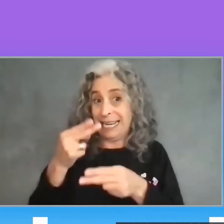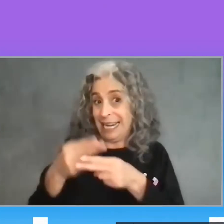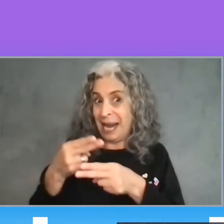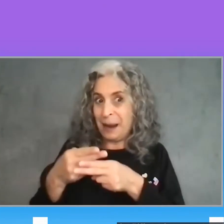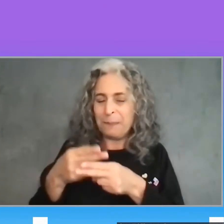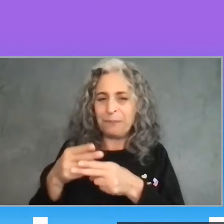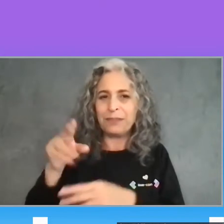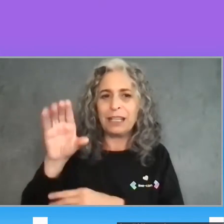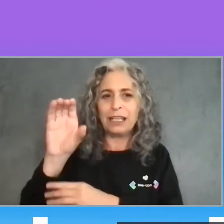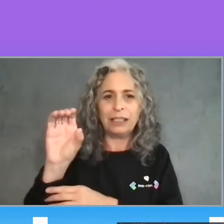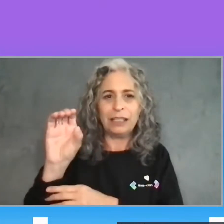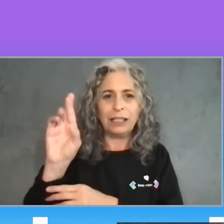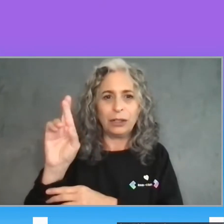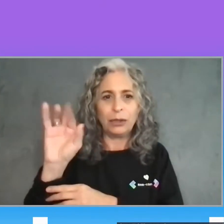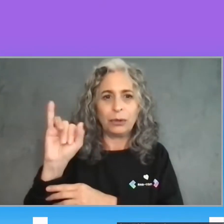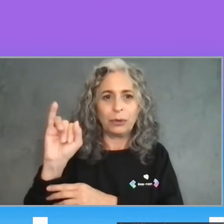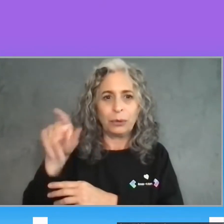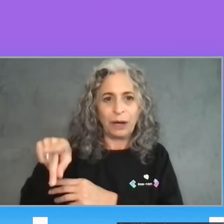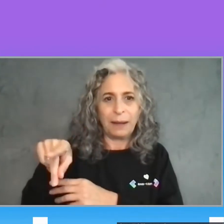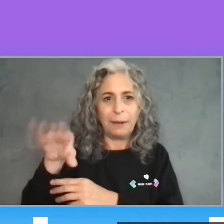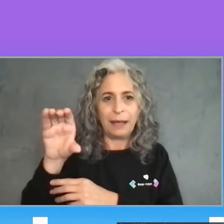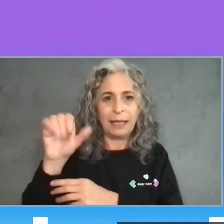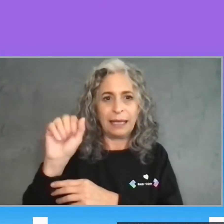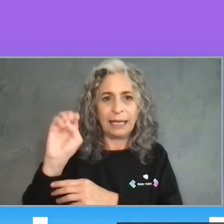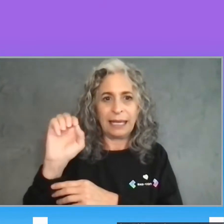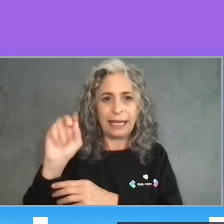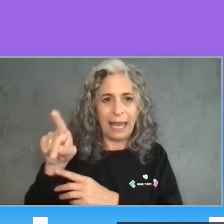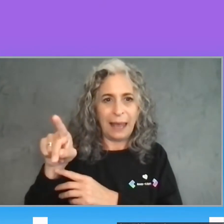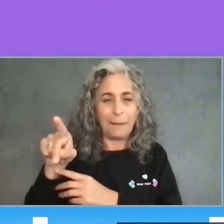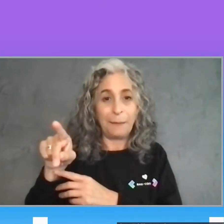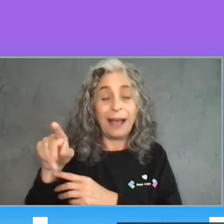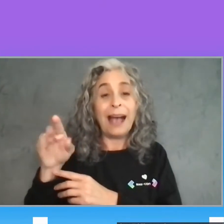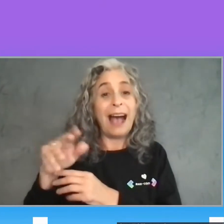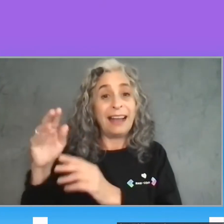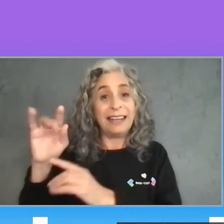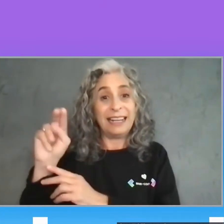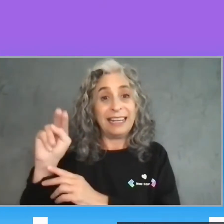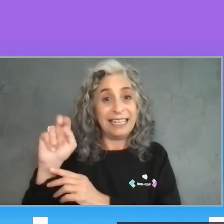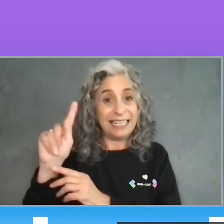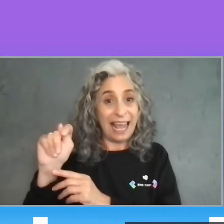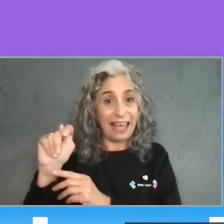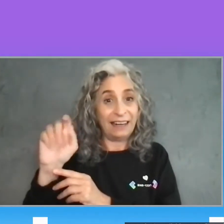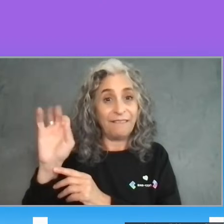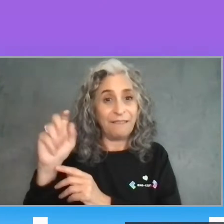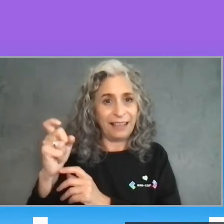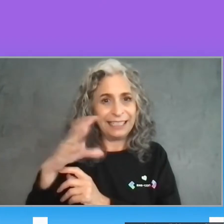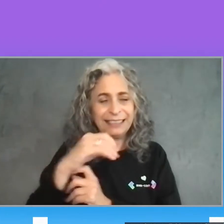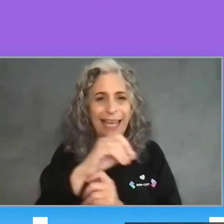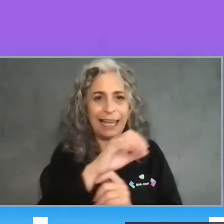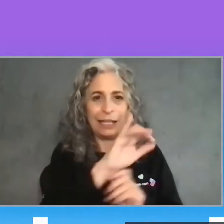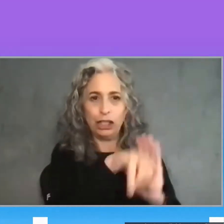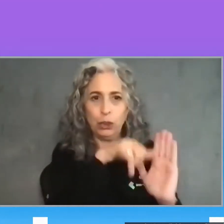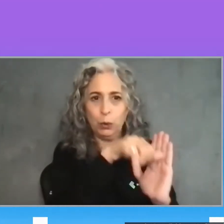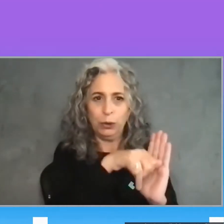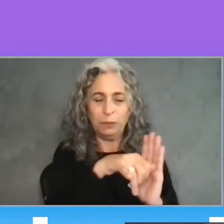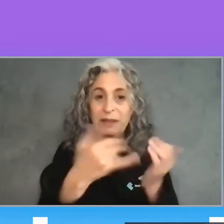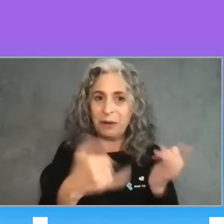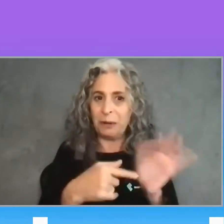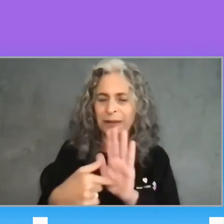Crip Camp that's available on Netflix and YouTube. So let's